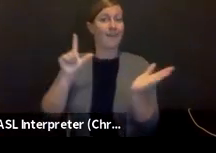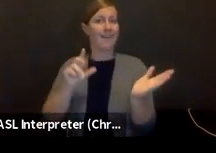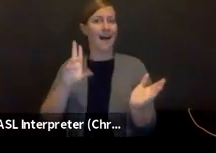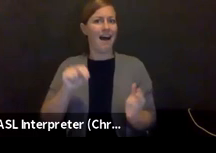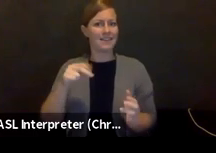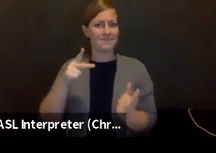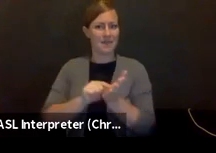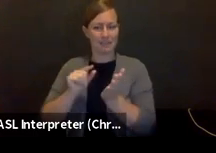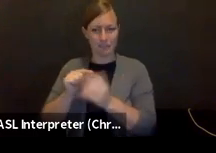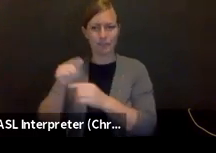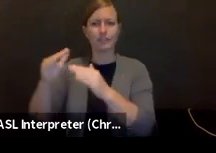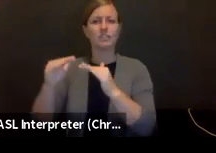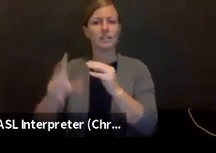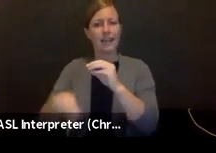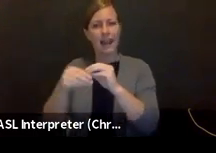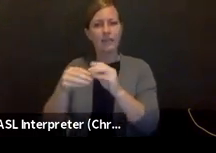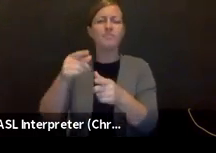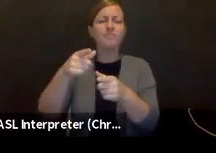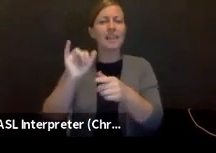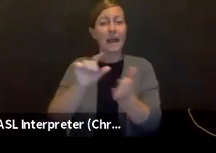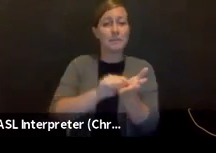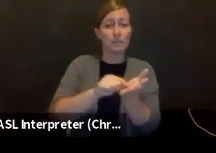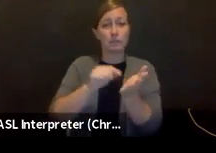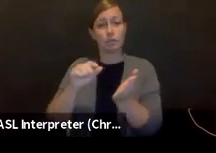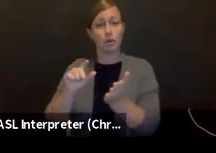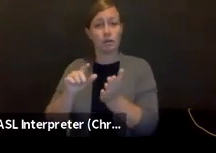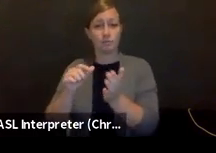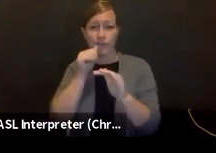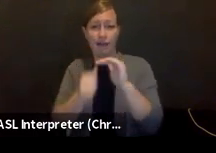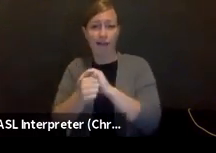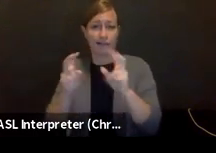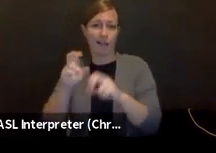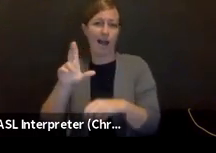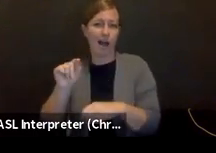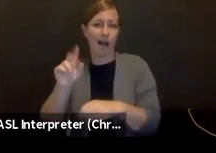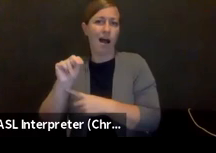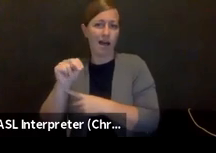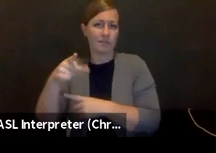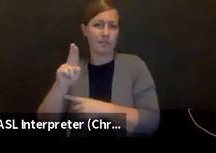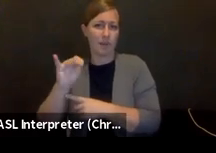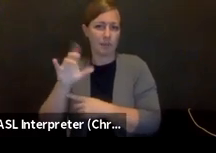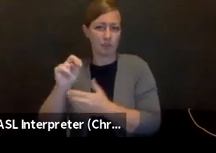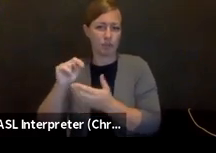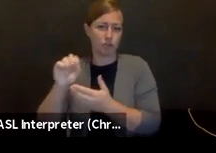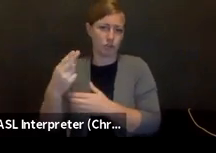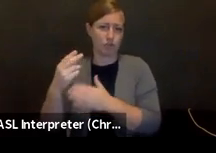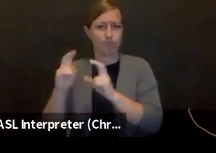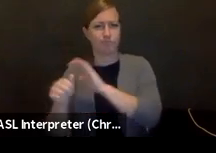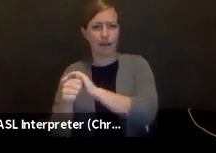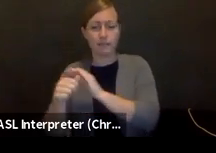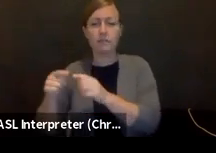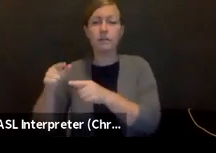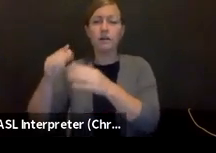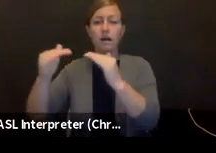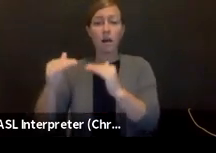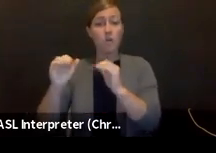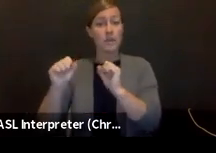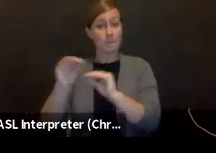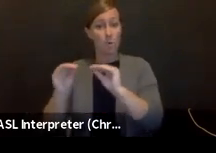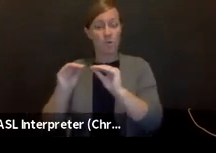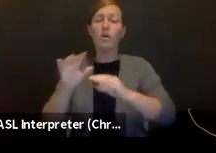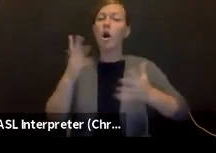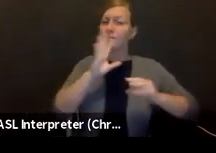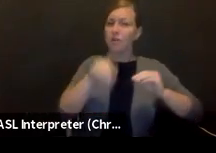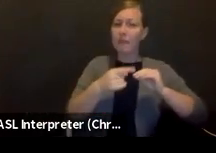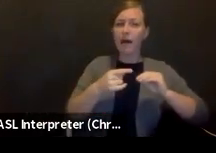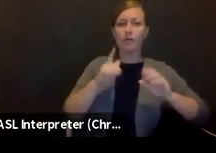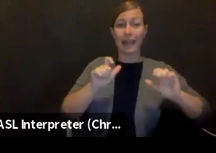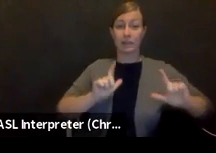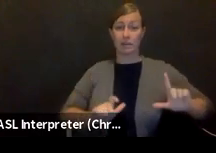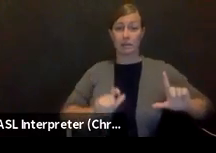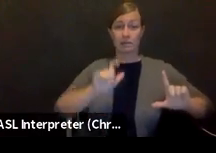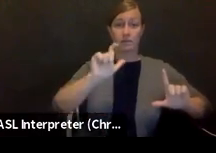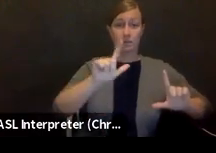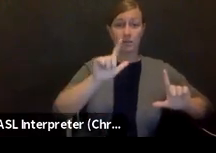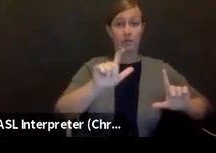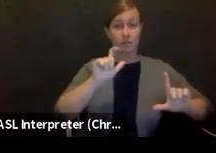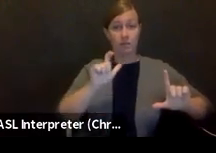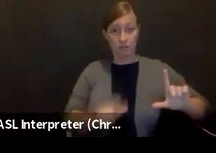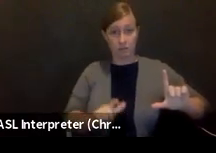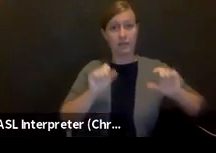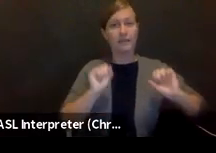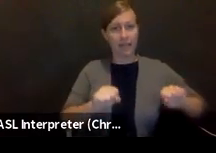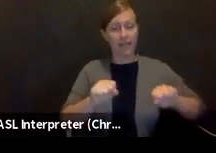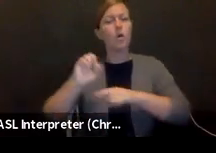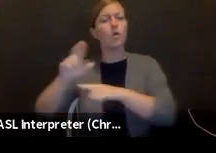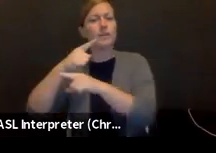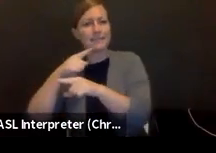ESD 189 - Amy Colburn: Add an assignment, and we'll talk about what this published and unpublished means a little bit more, you can move. So we talked about. You can drag and drop things, but you can also move using this move option here. So I would tell it where I wanted it to go.